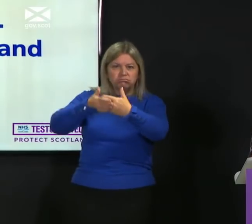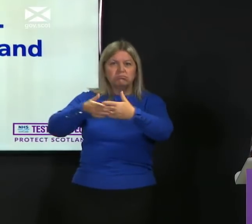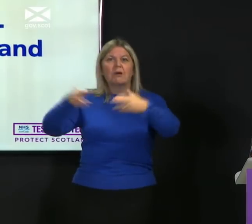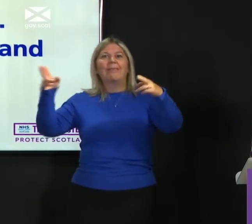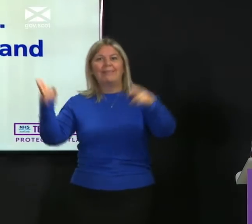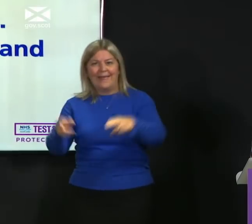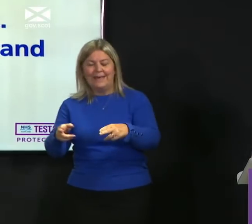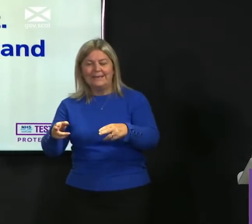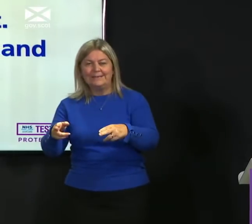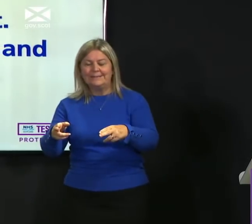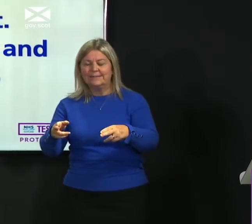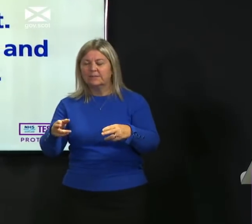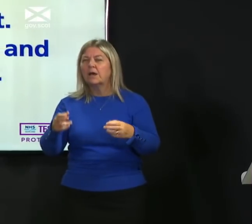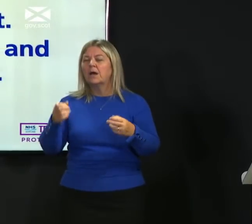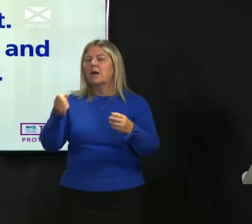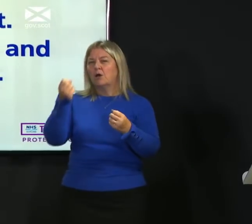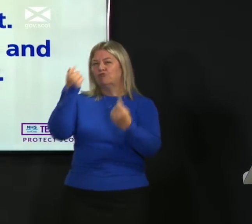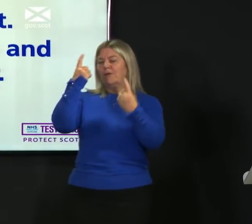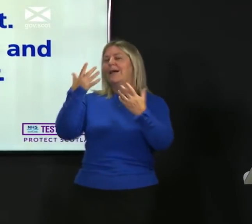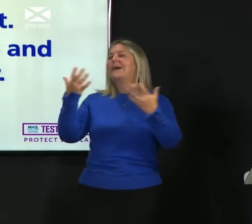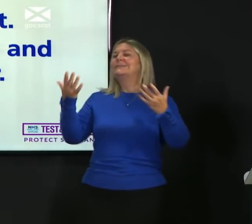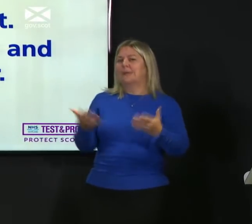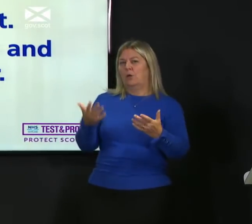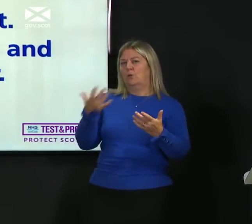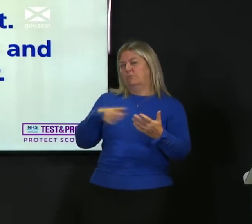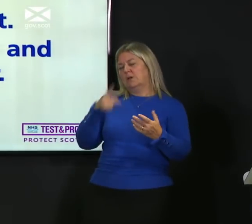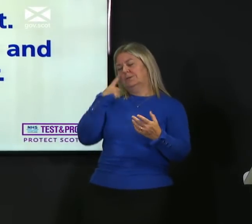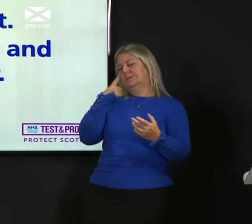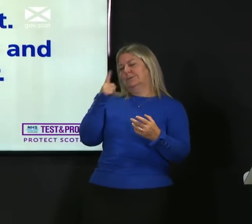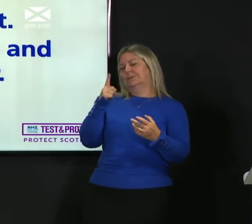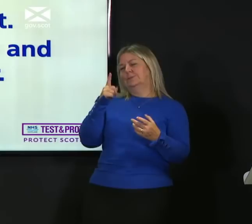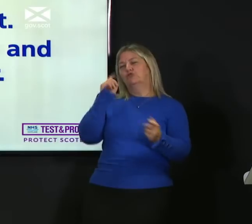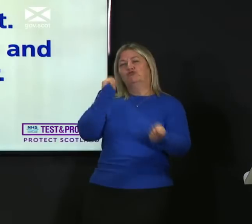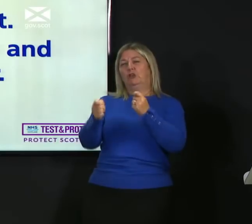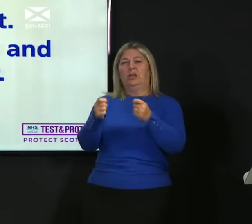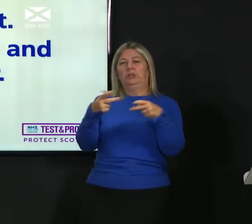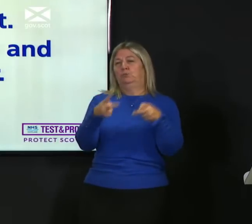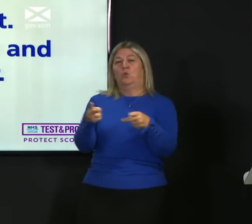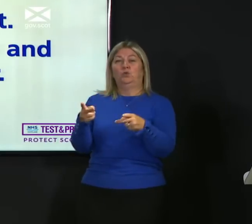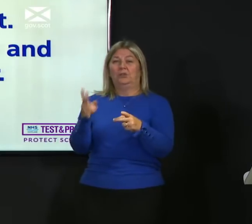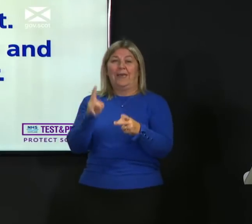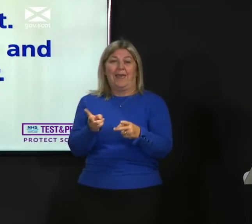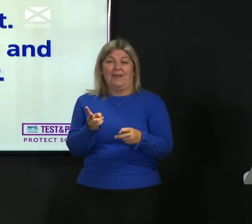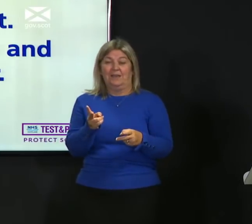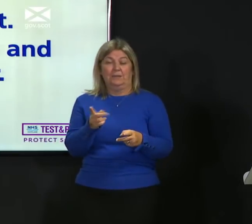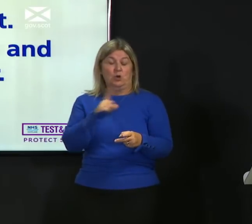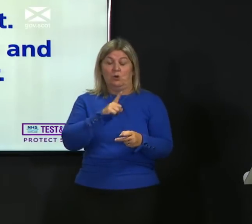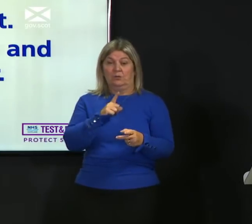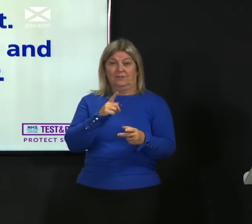adjust our approach. The virus is still there, we have a greater confidence about how we can protect